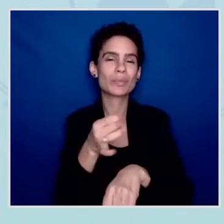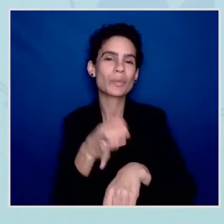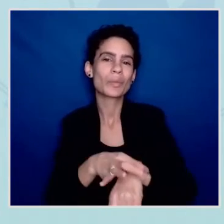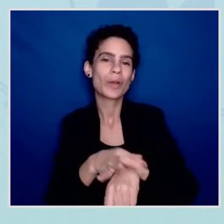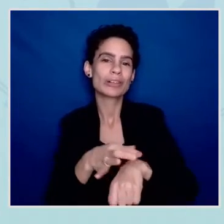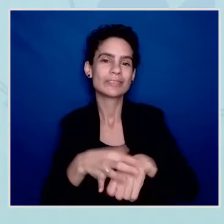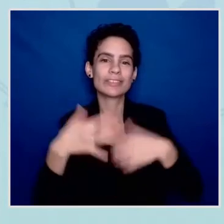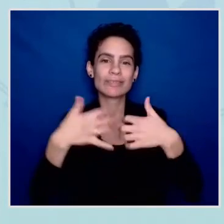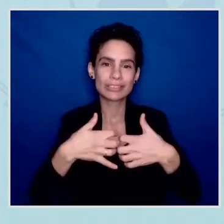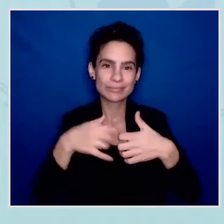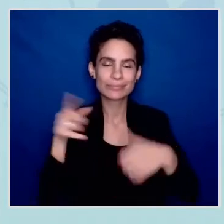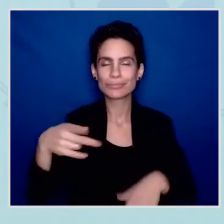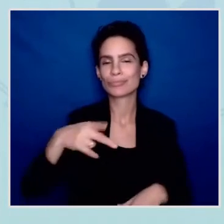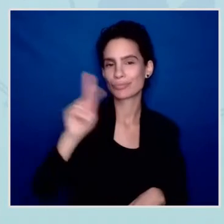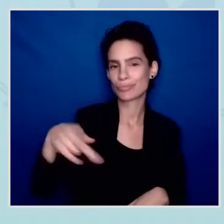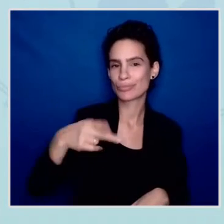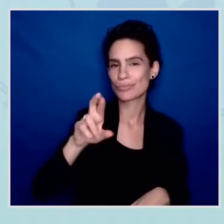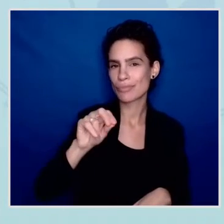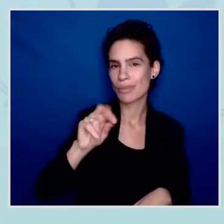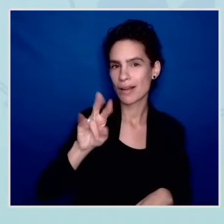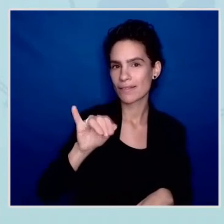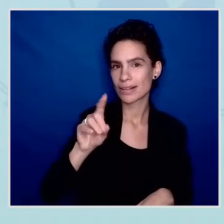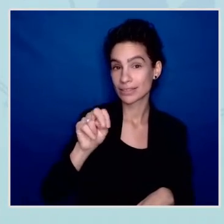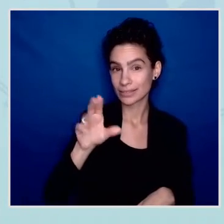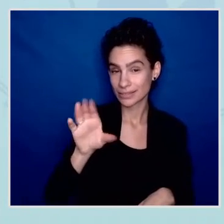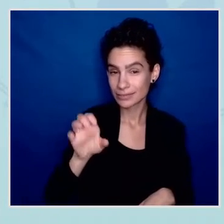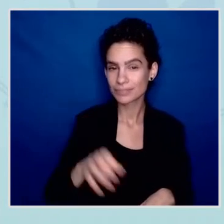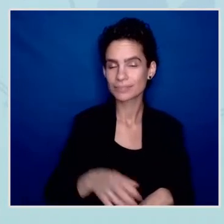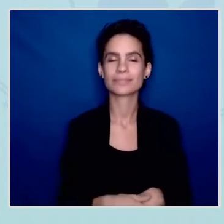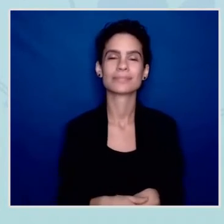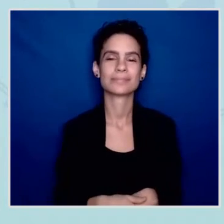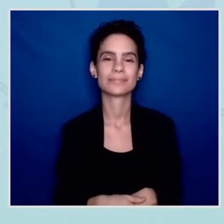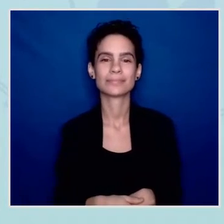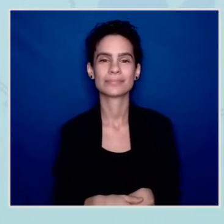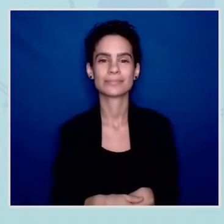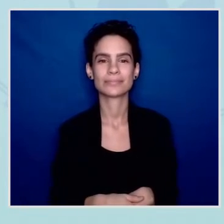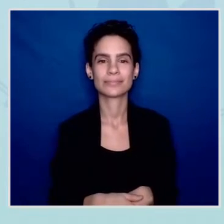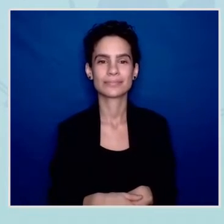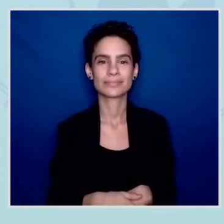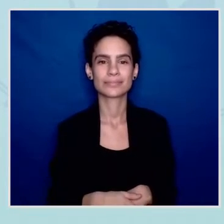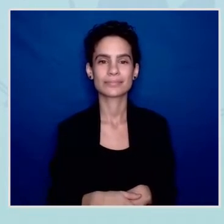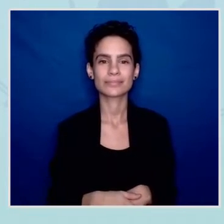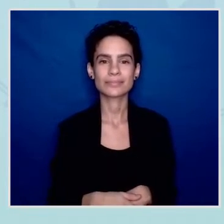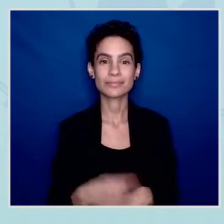MANUFACTURING, SPENDING MOST OF